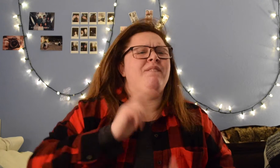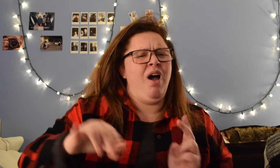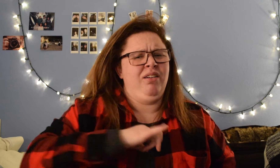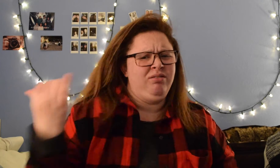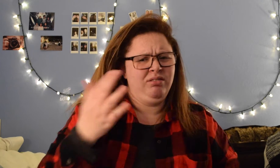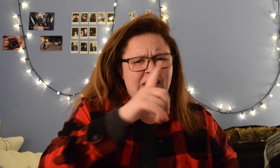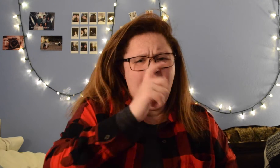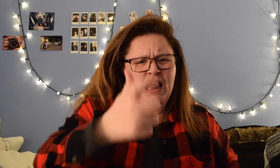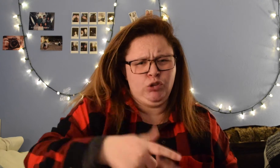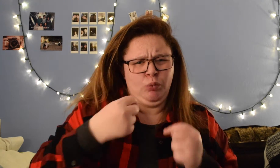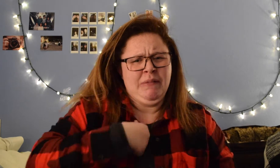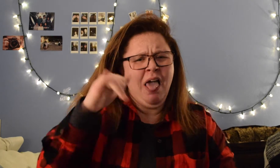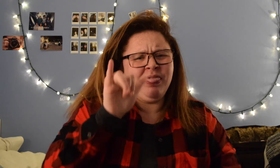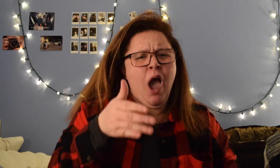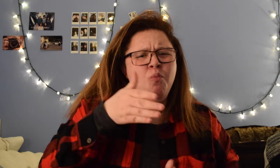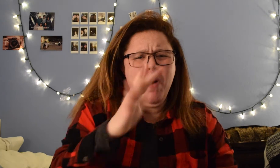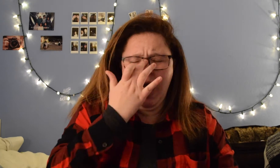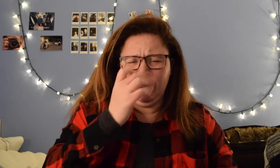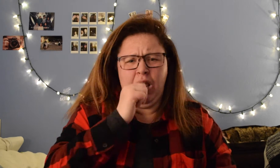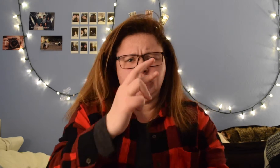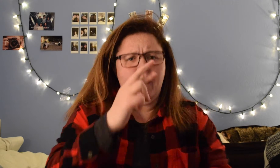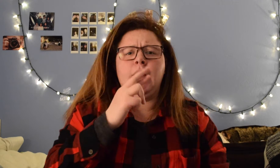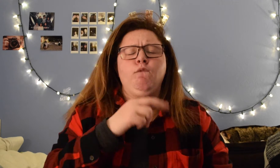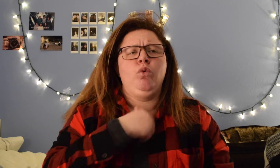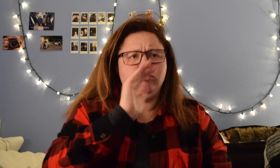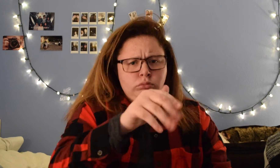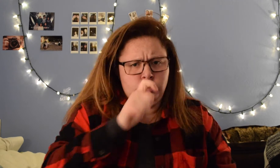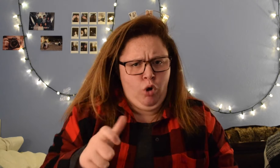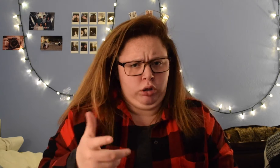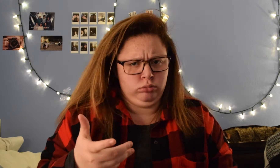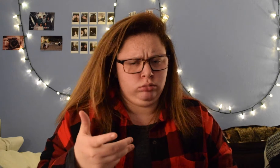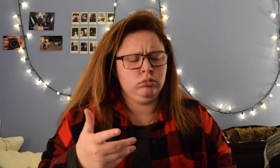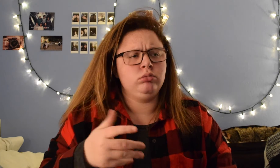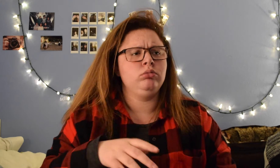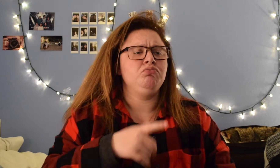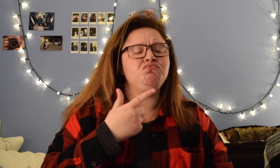I was very offended and it wasn't necessary for him to treat me like that. It wasn't respectful